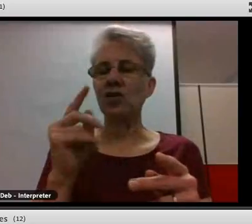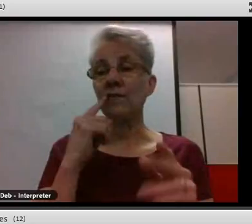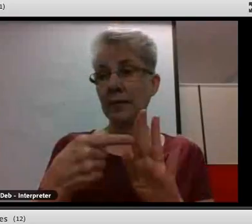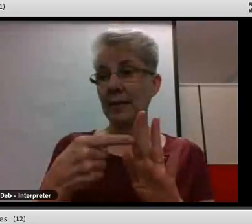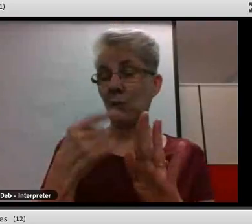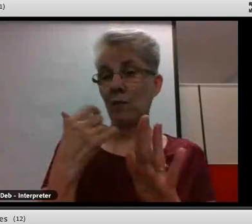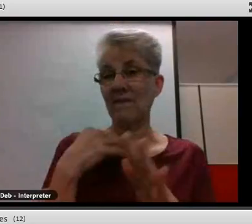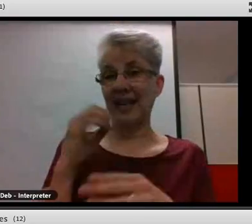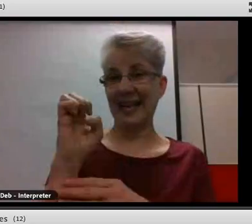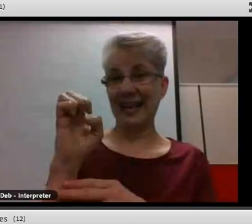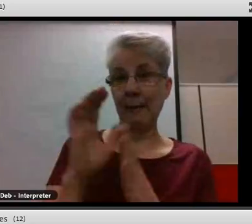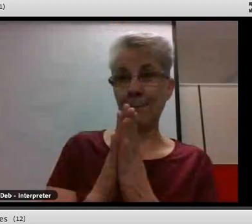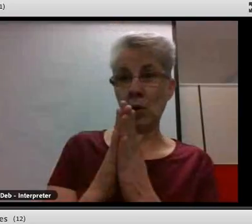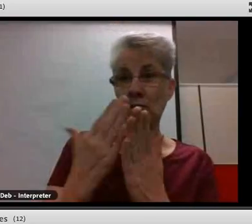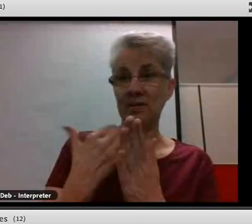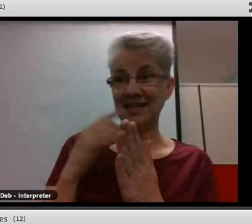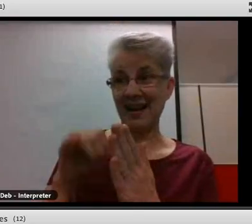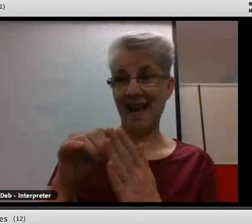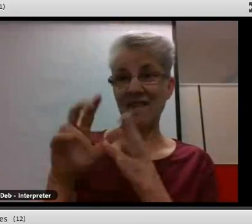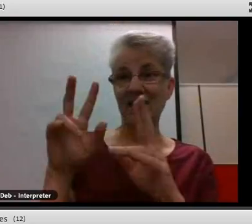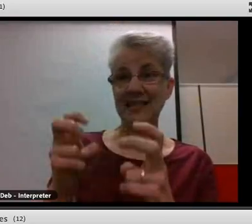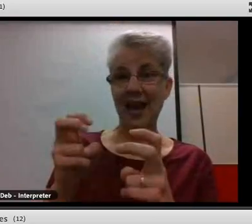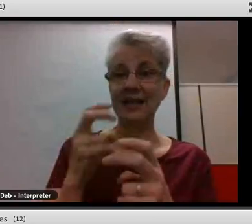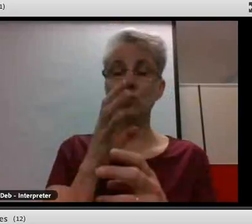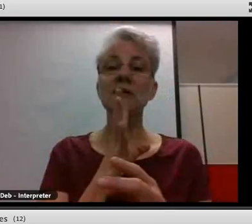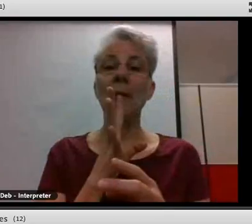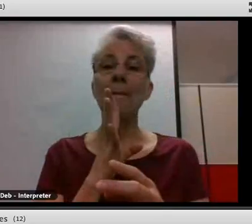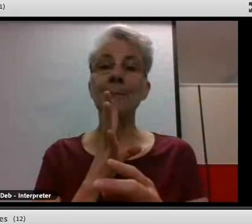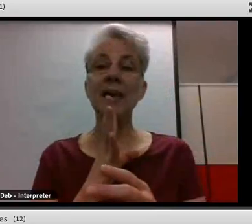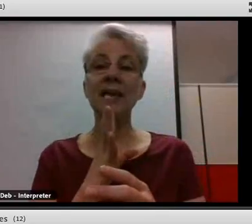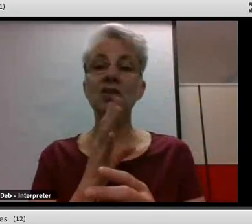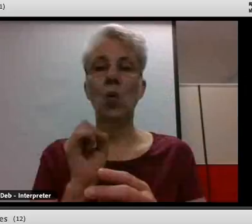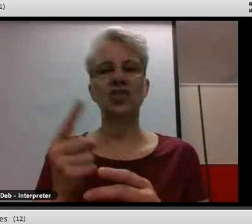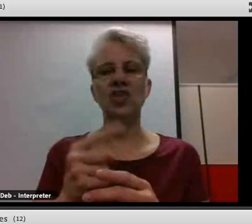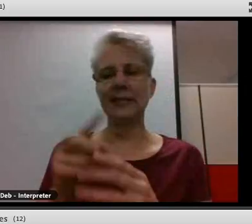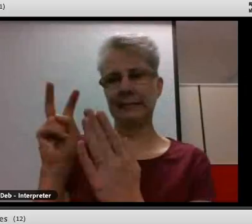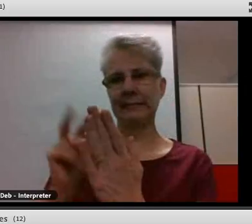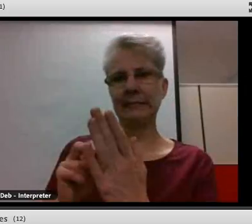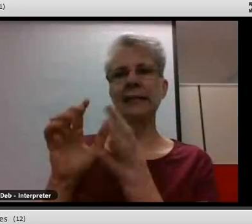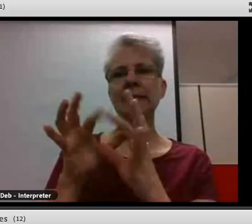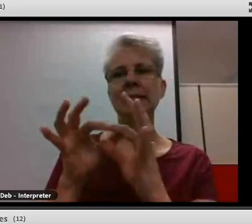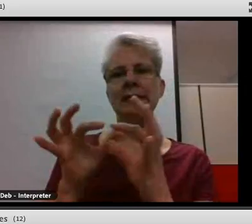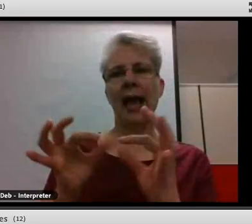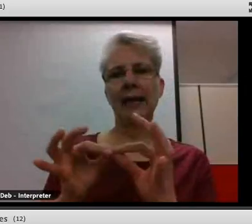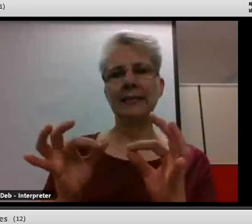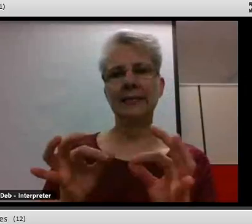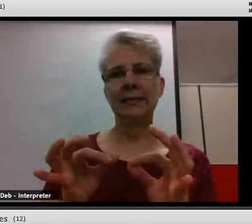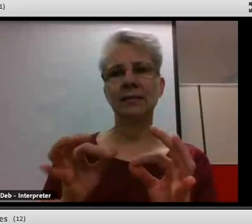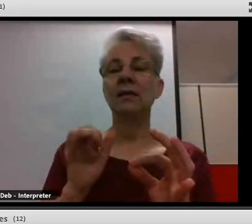Probably the most common focus on people with disabilities are the facilities.